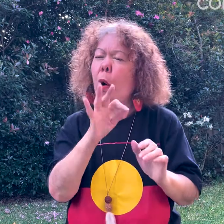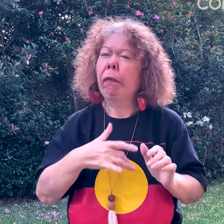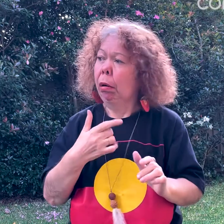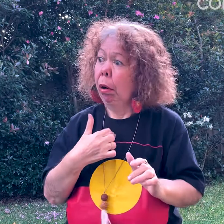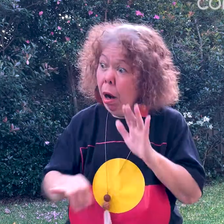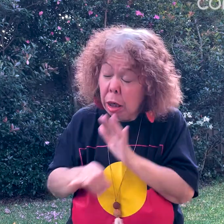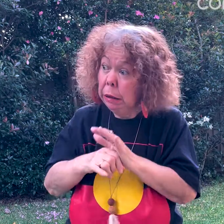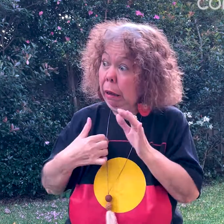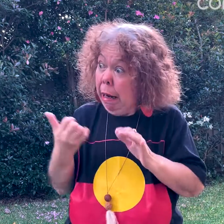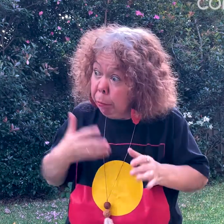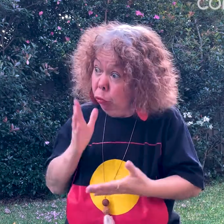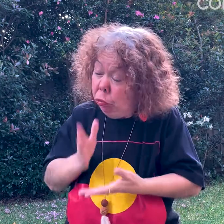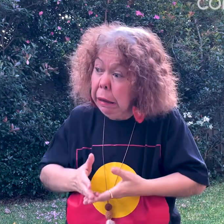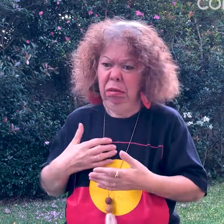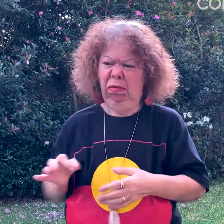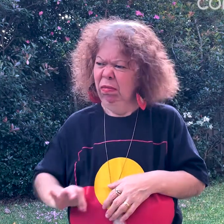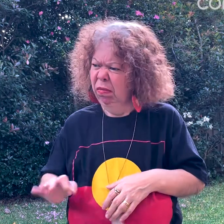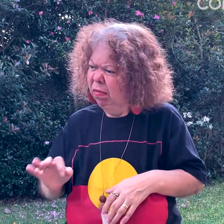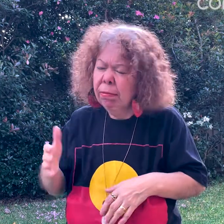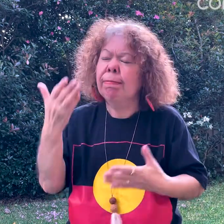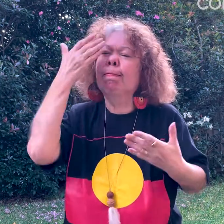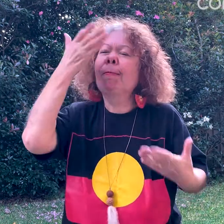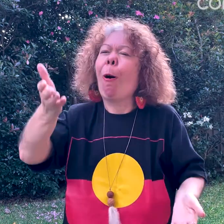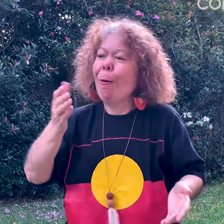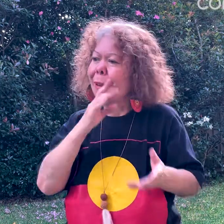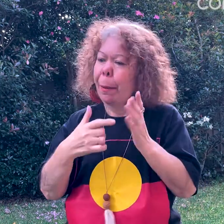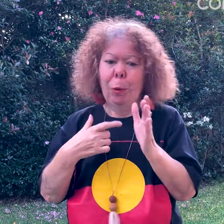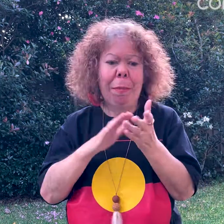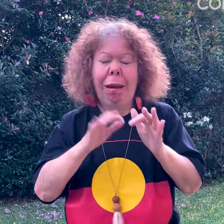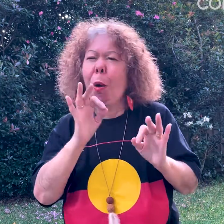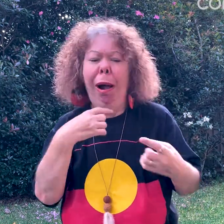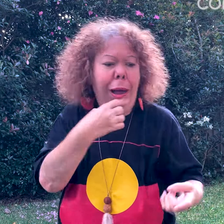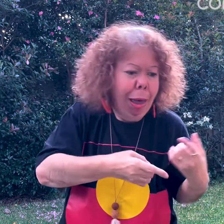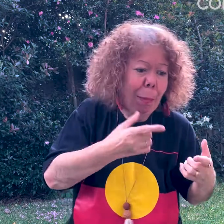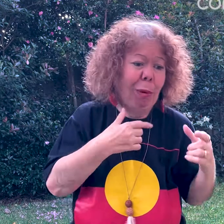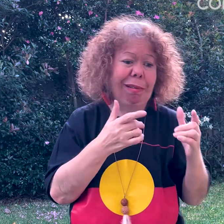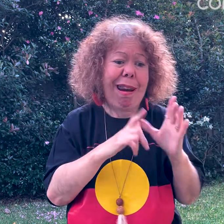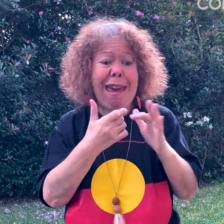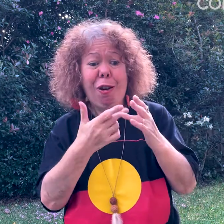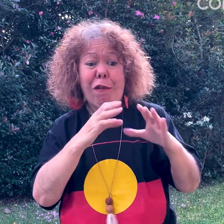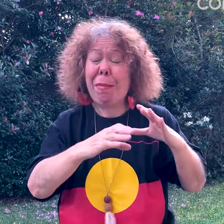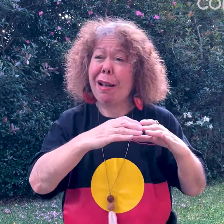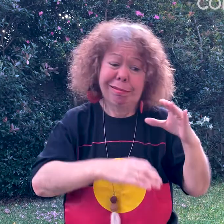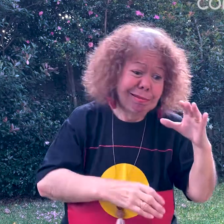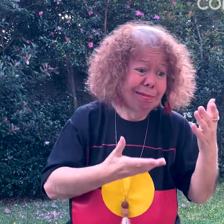if they missed out on learning about their identity, which makes it difficult for them to accept their Indigenous identity. Often Deaf Indigenous people would not be able to access full communication with their family,